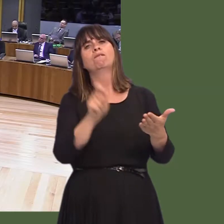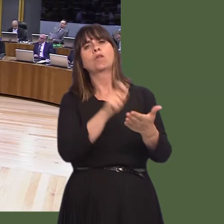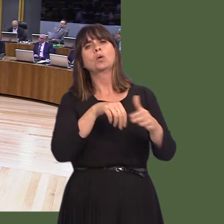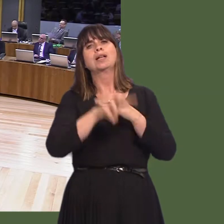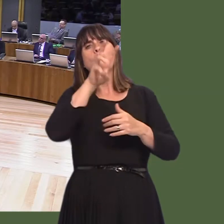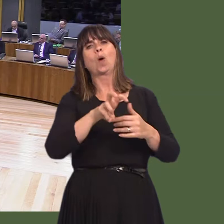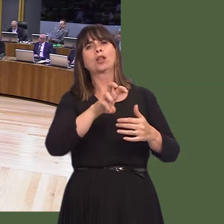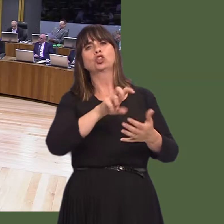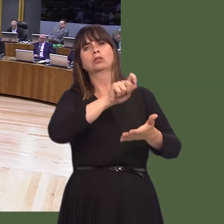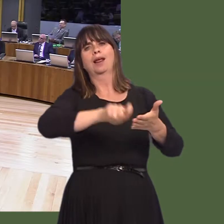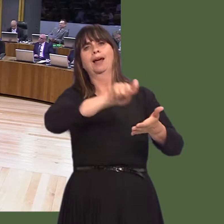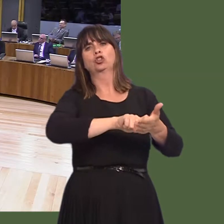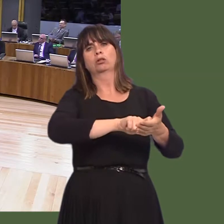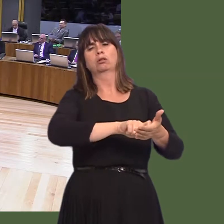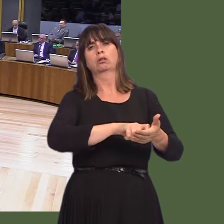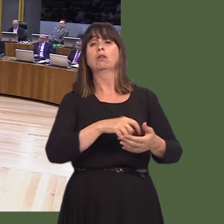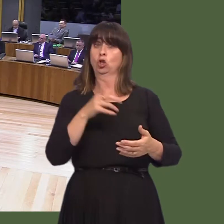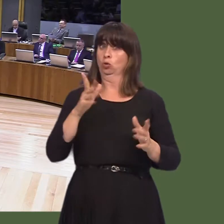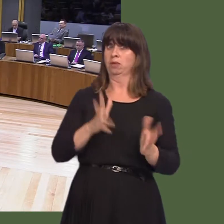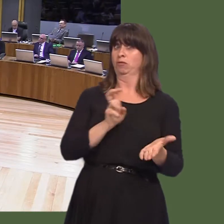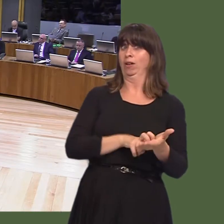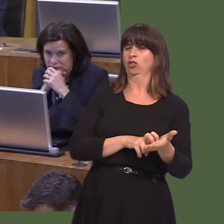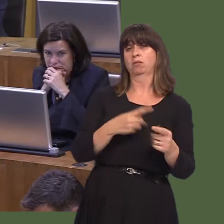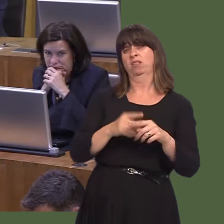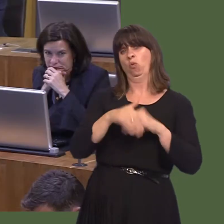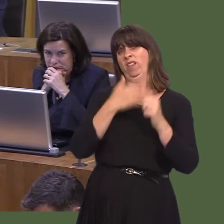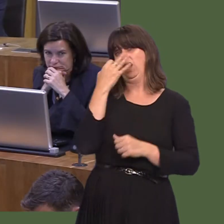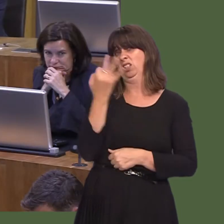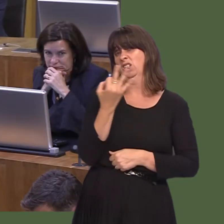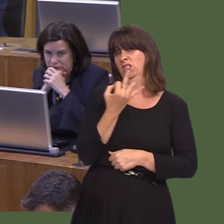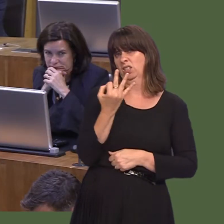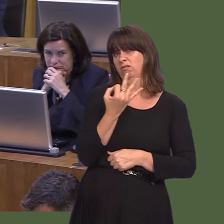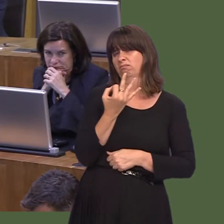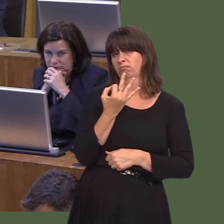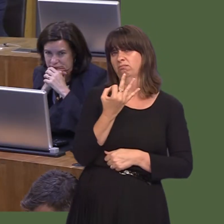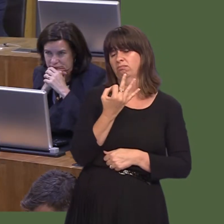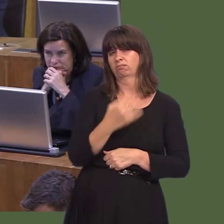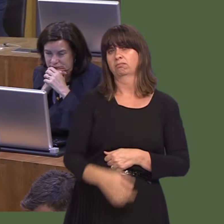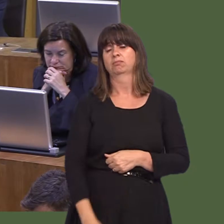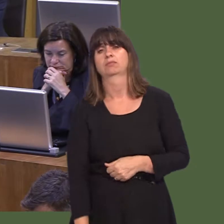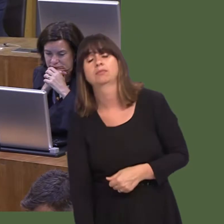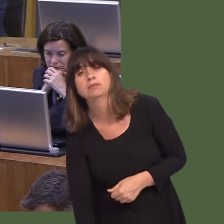To be eligible to vote in Welsh elections you need to be registered and 18 years of age or over on polling day.